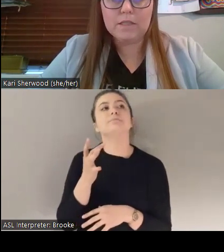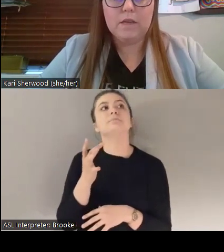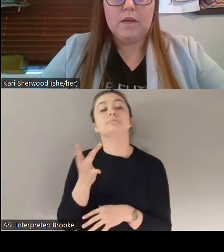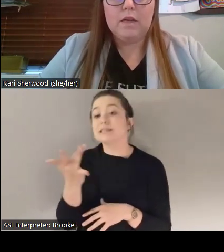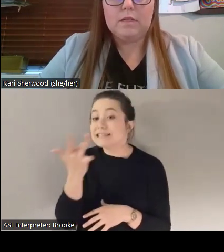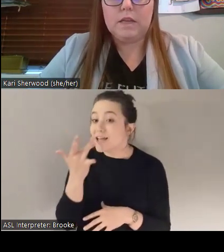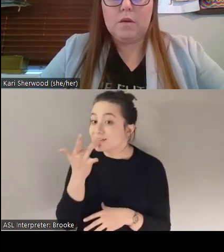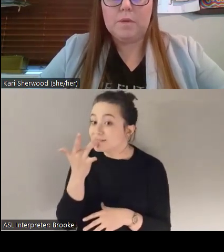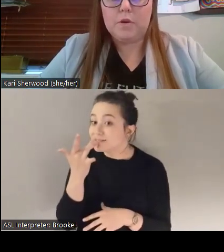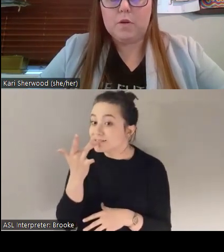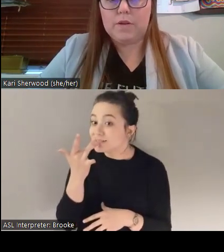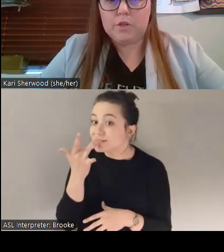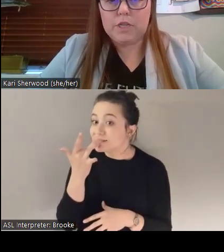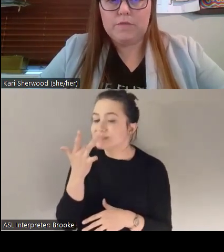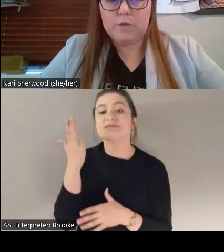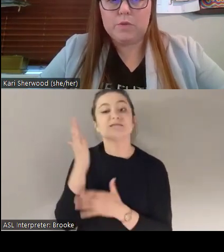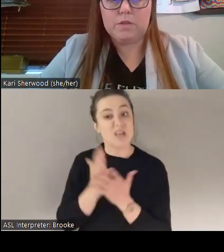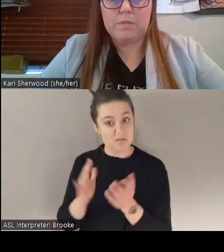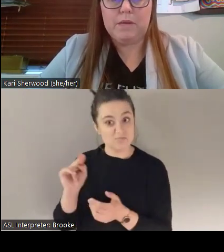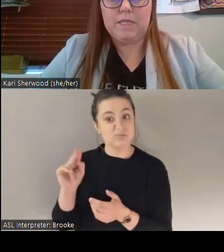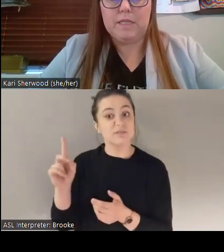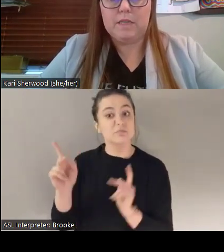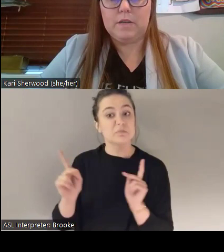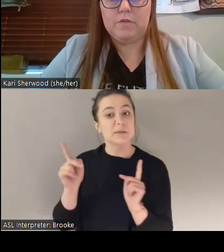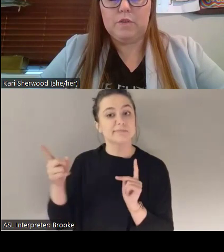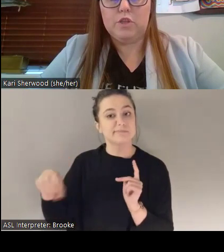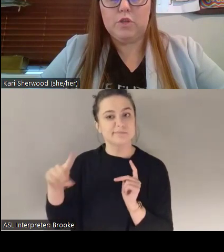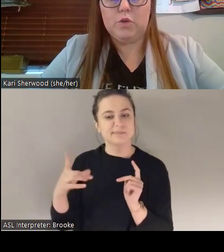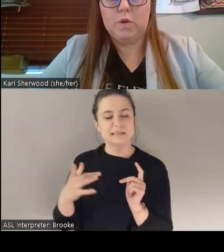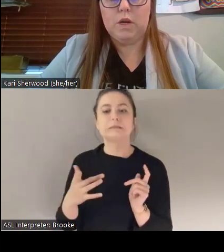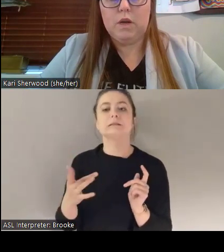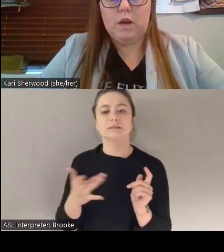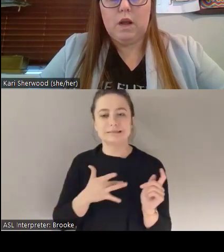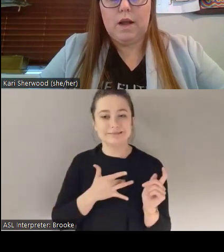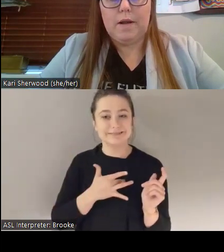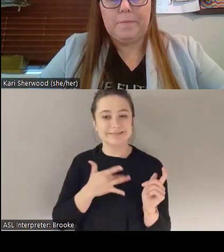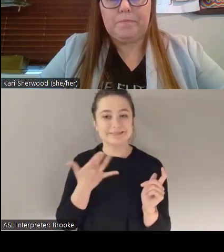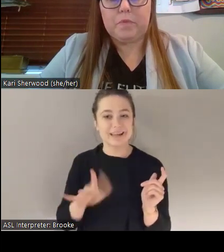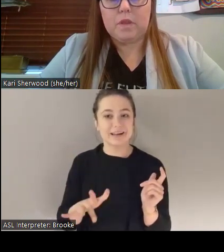sense, some neurodivergent individuals may be sensitive